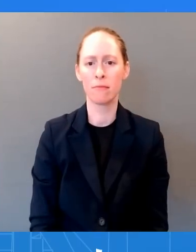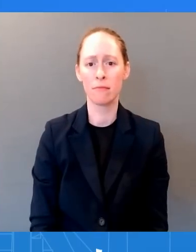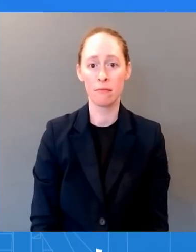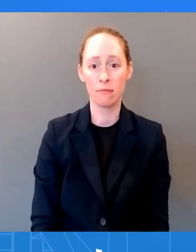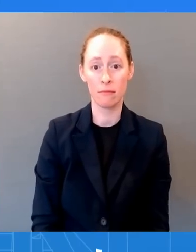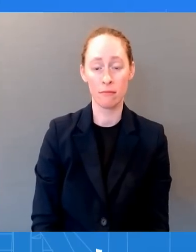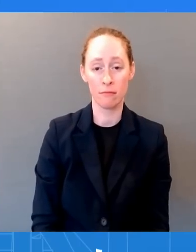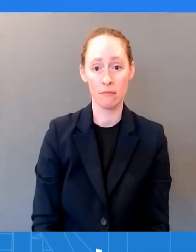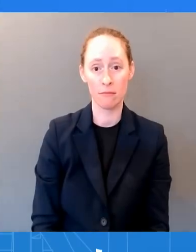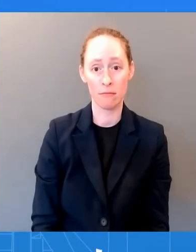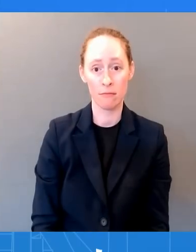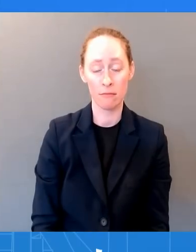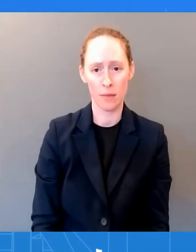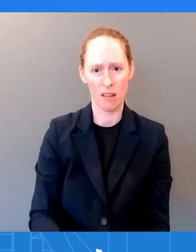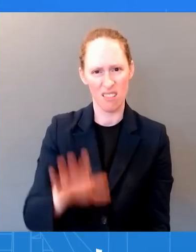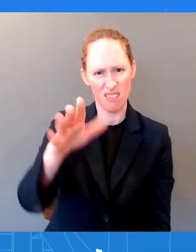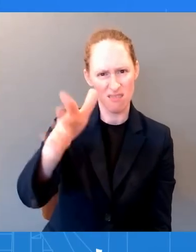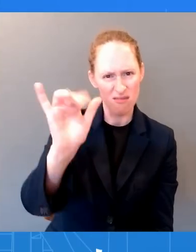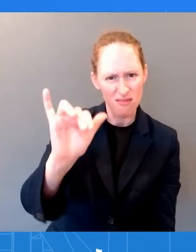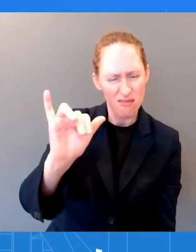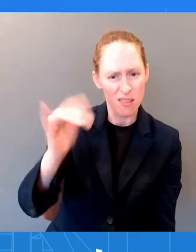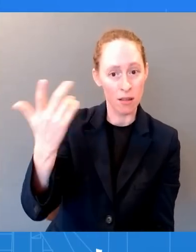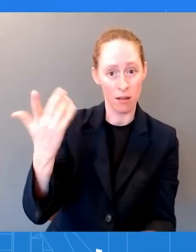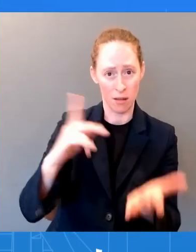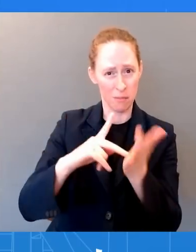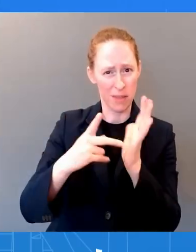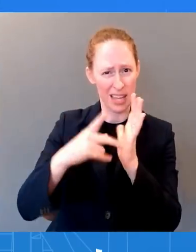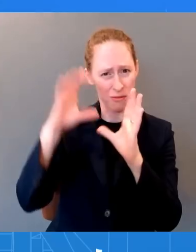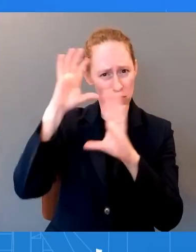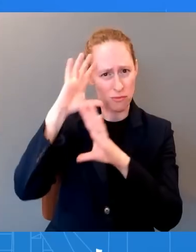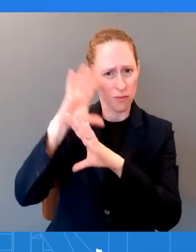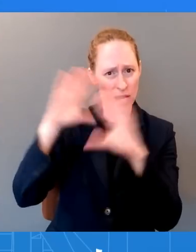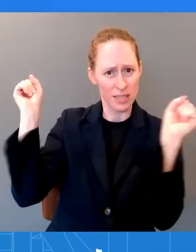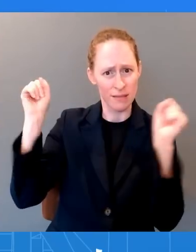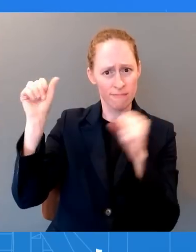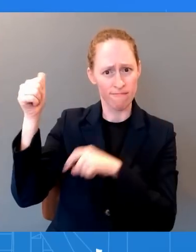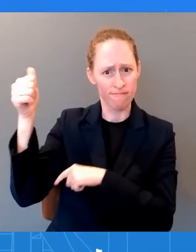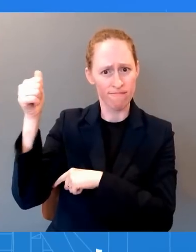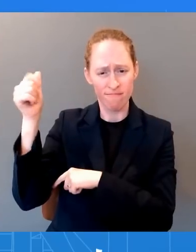you can't say whether or not he'll be briefed on -- Ms. Jean-Pierre: Well, I can say that he has not been briefed.